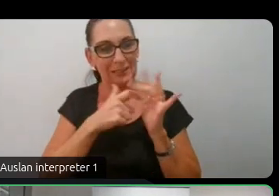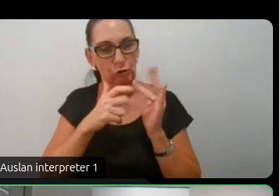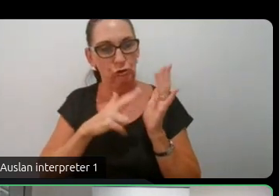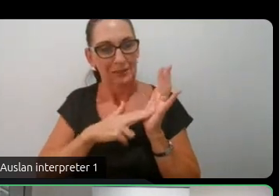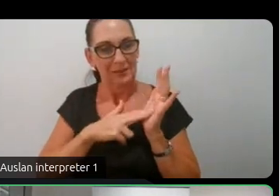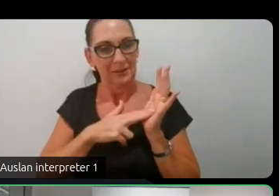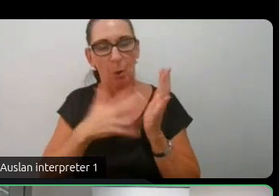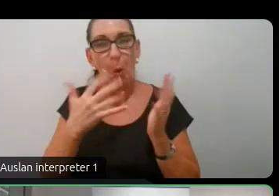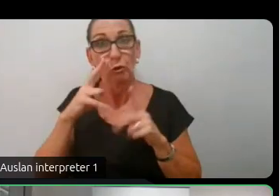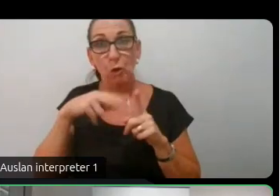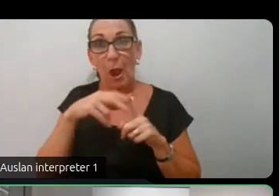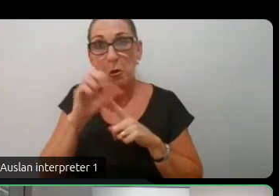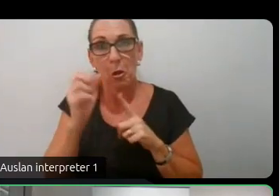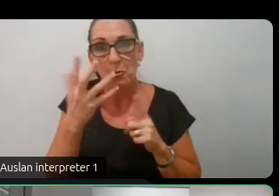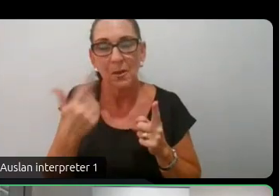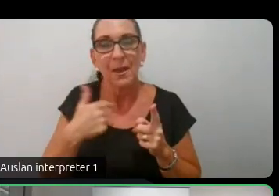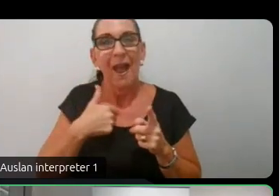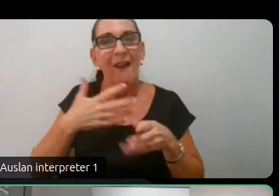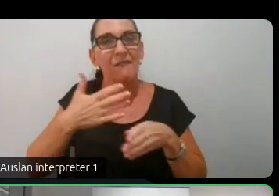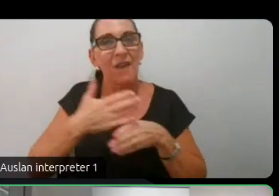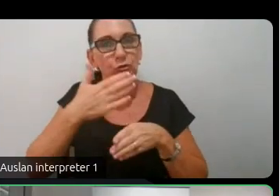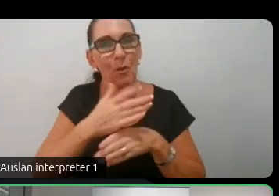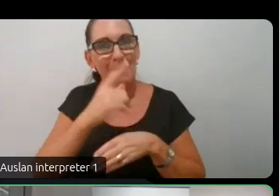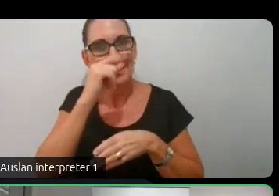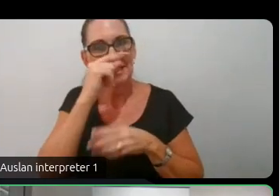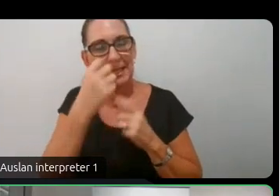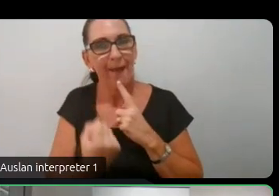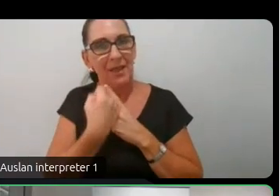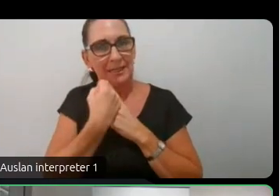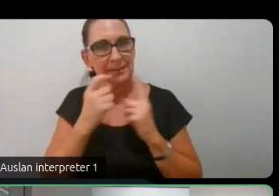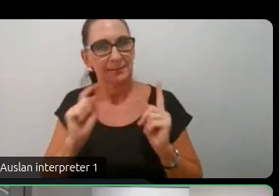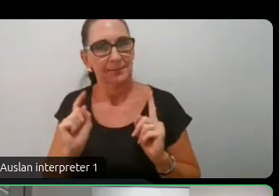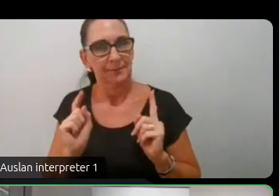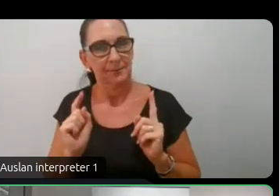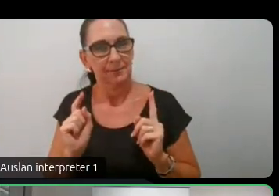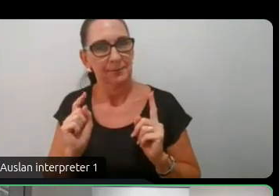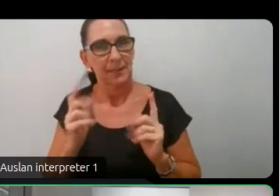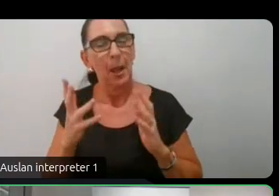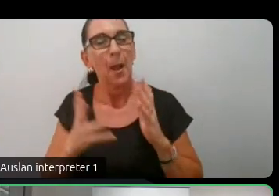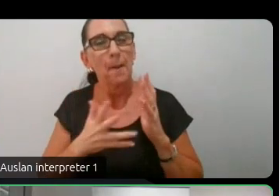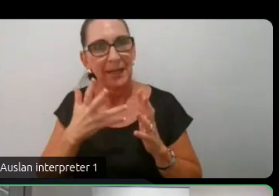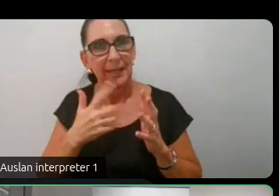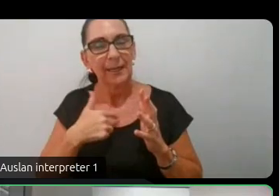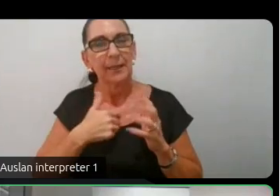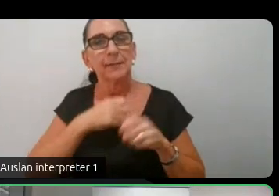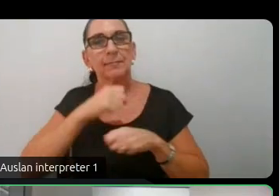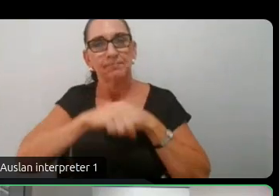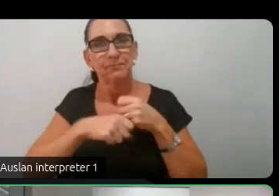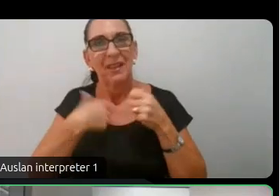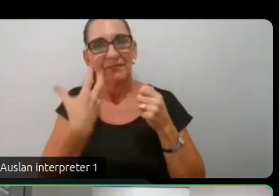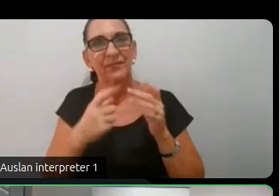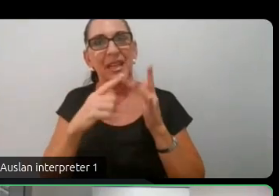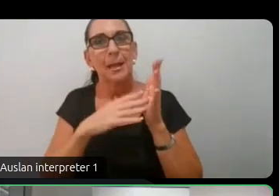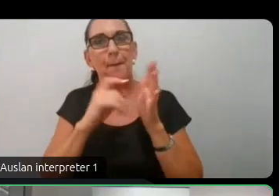which someone's functional capacity is affected uh which forms the impairment um and within the NDIS